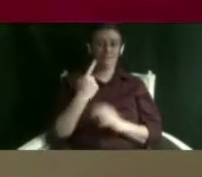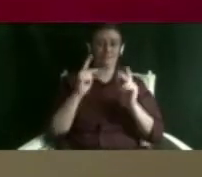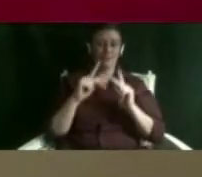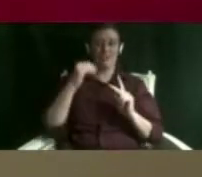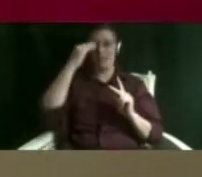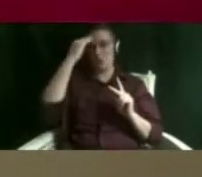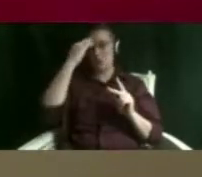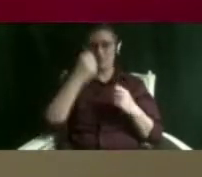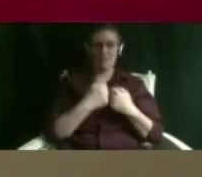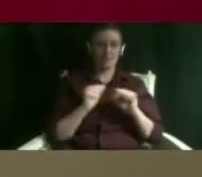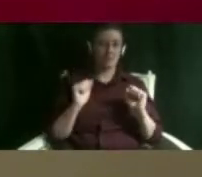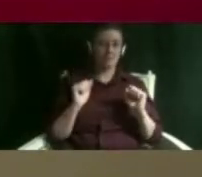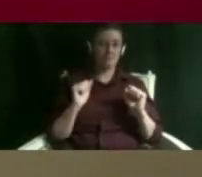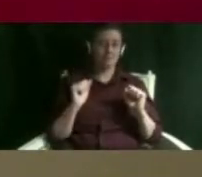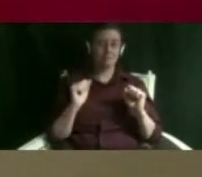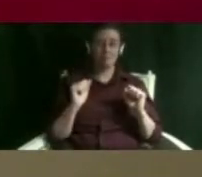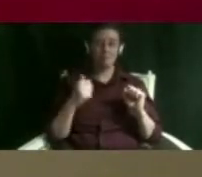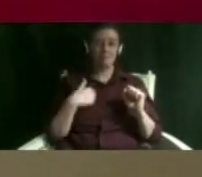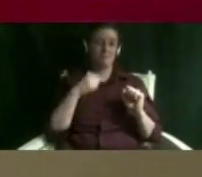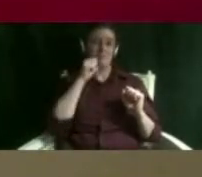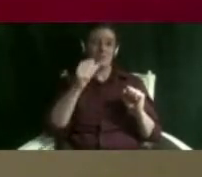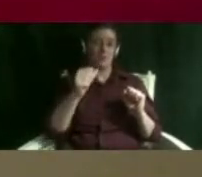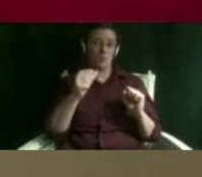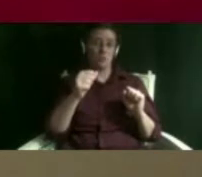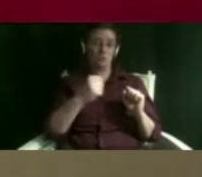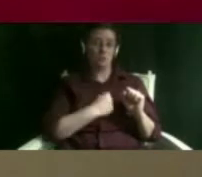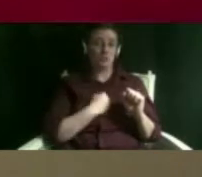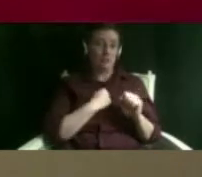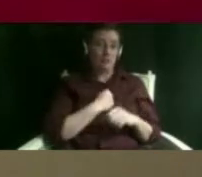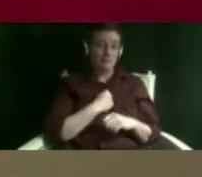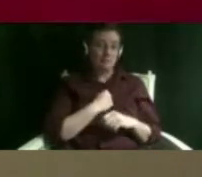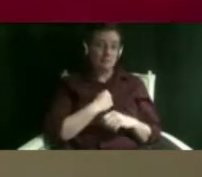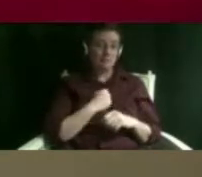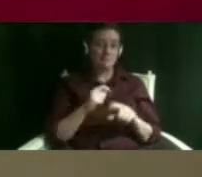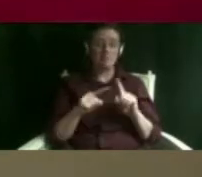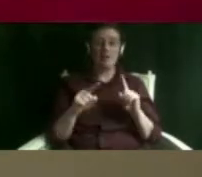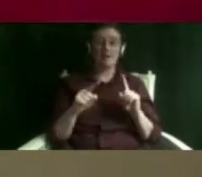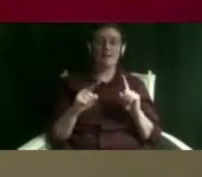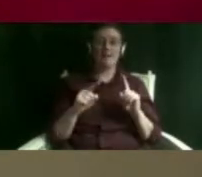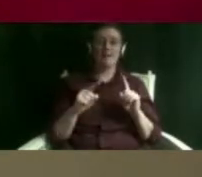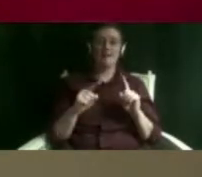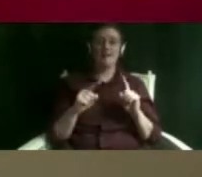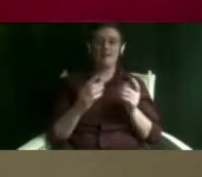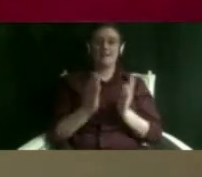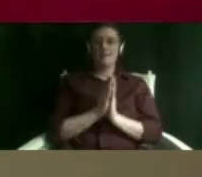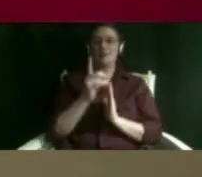i don't regret it uh but i'm gonna ask any of you who are in that same situation please